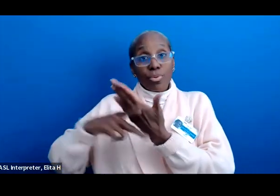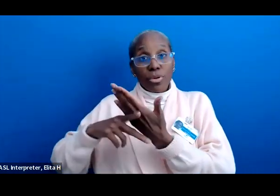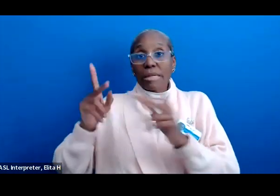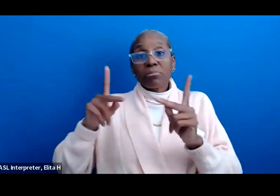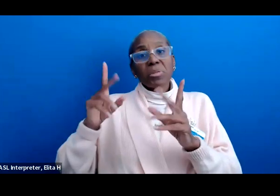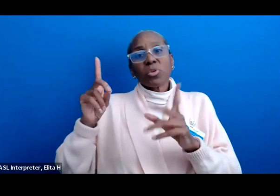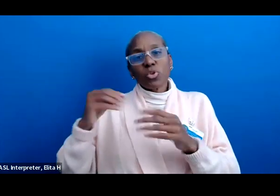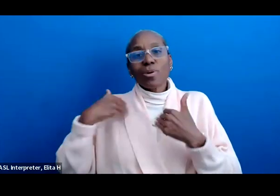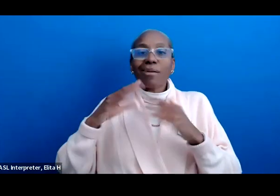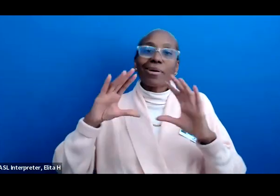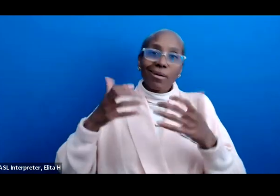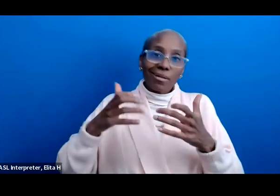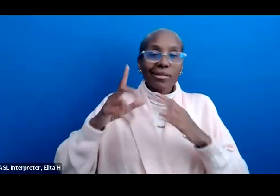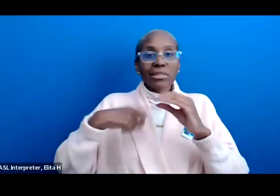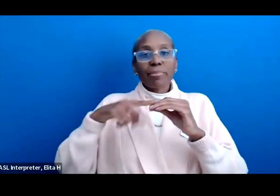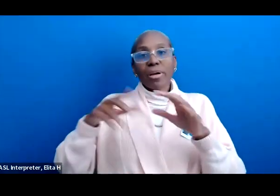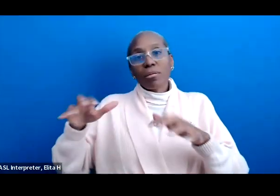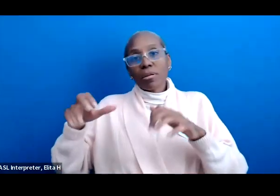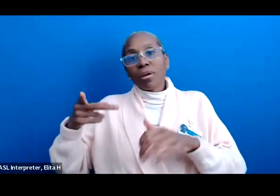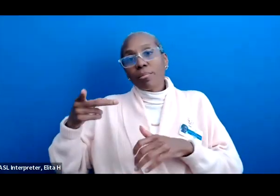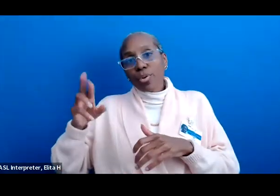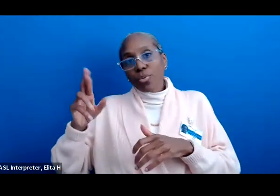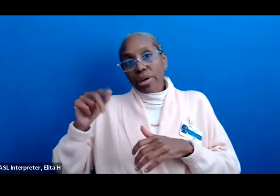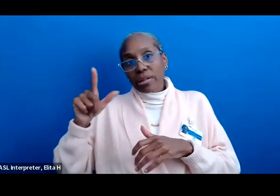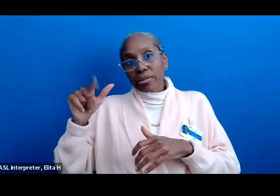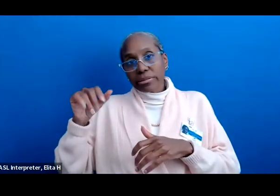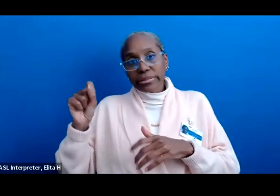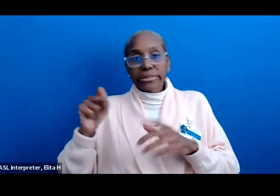do get classes on paralysis relating to different diagnoses.